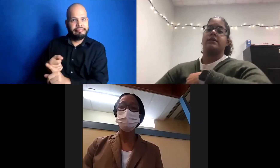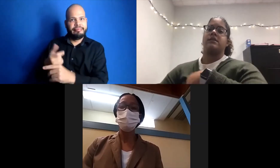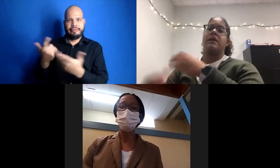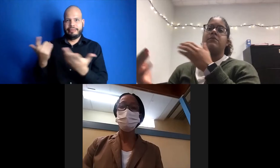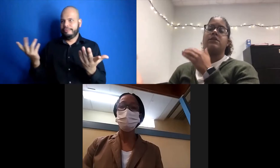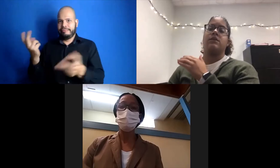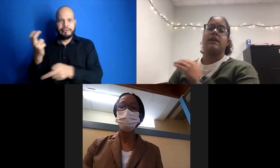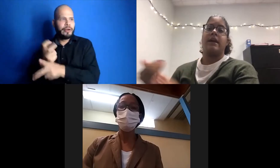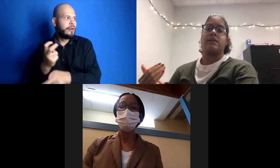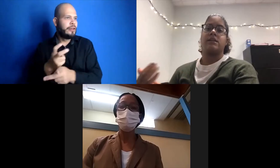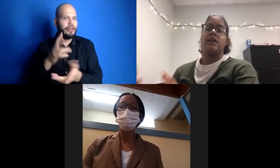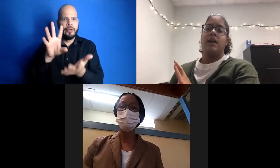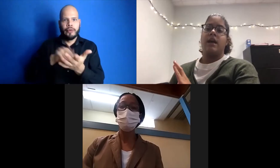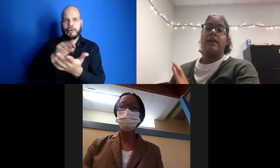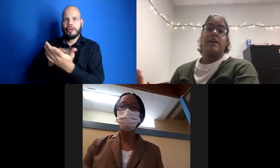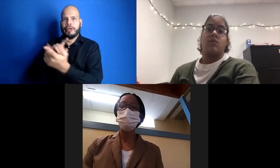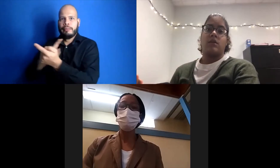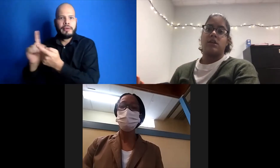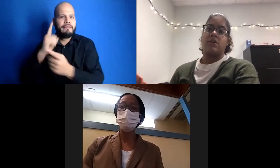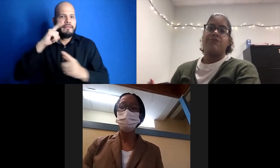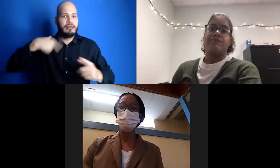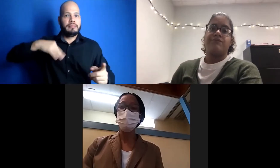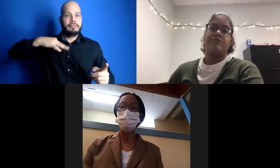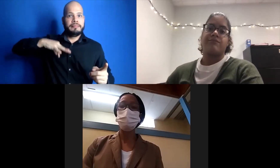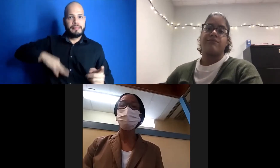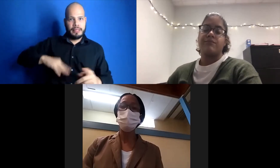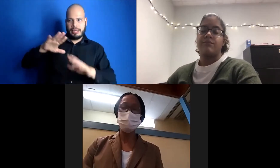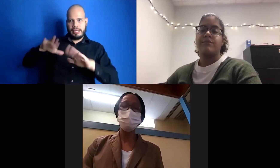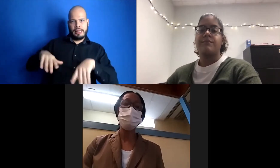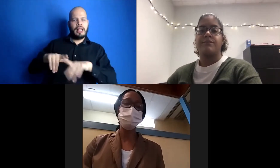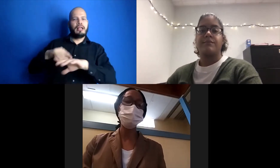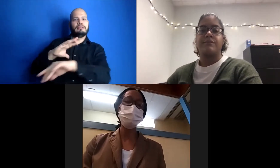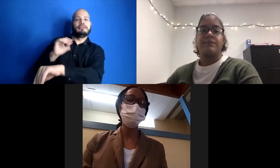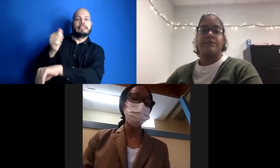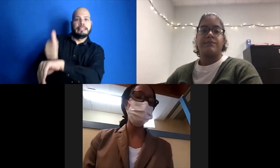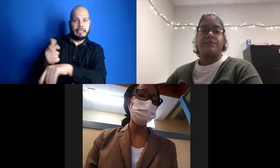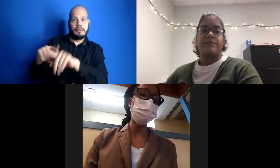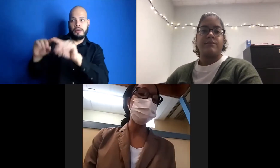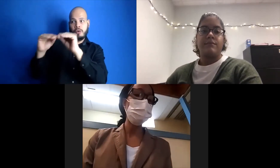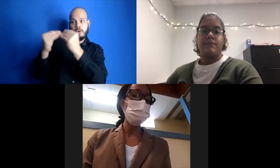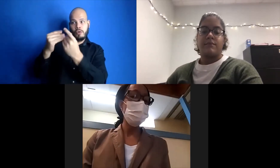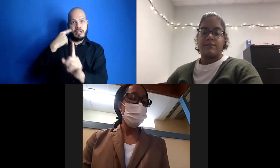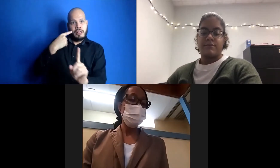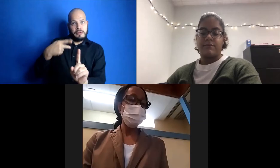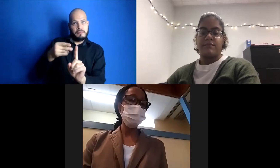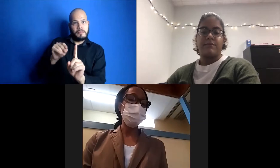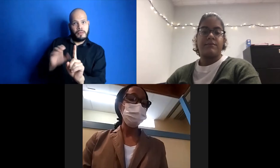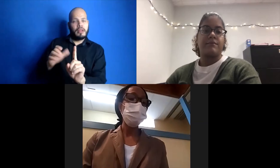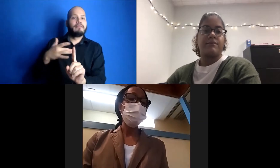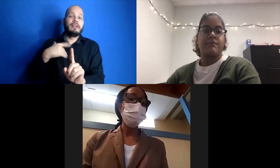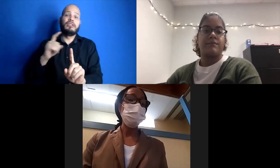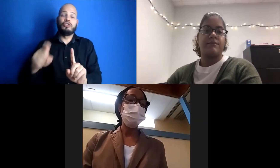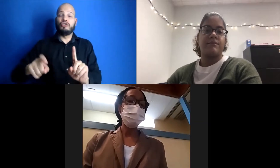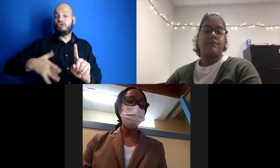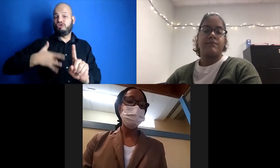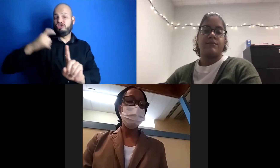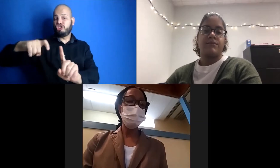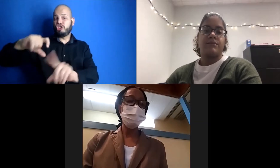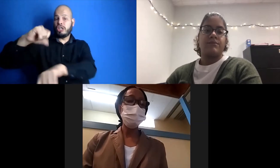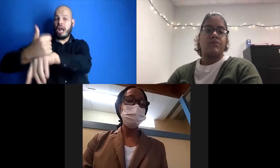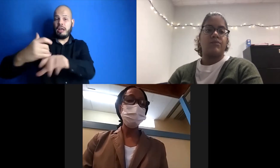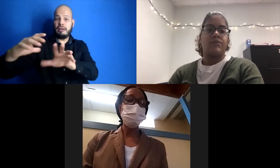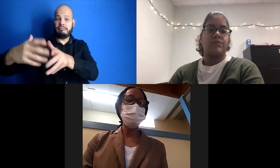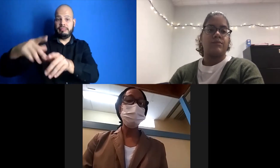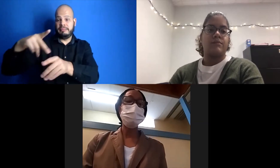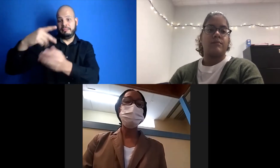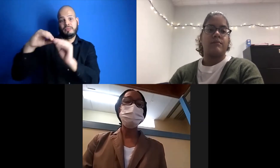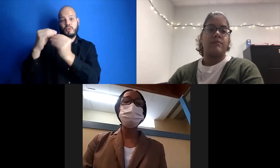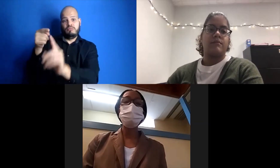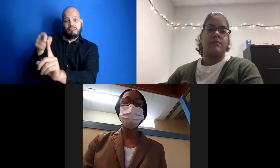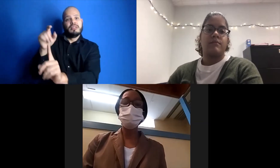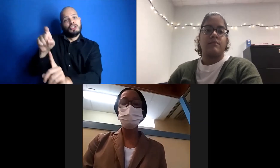be able to connect and network to awesome awesome so on a state level at the Rhode Island Commission